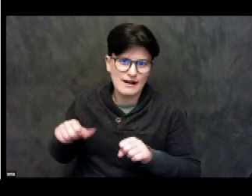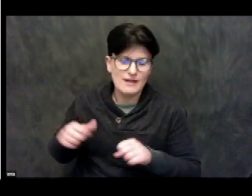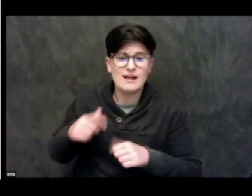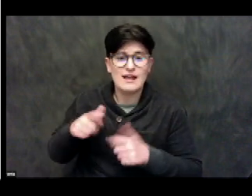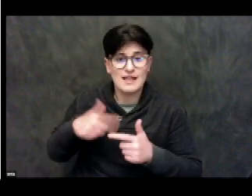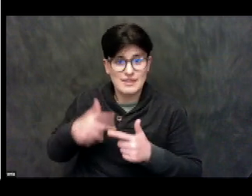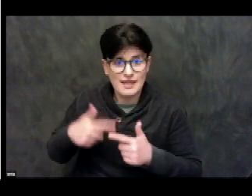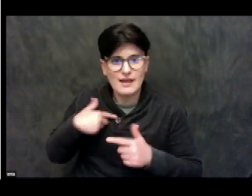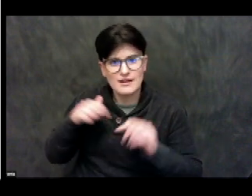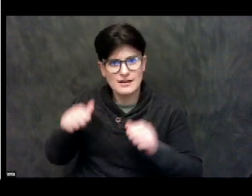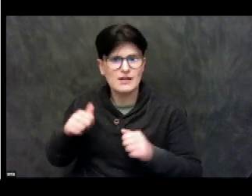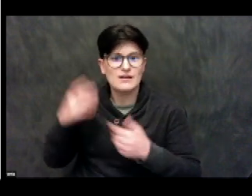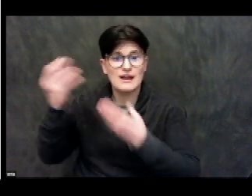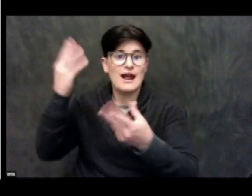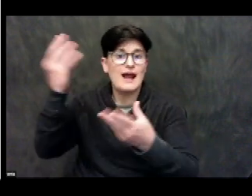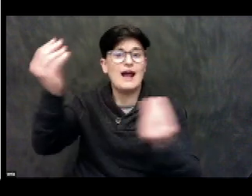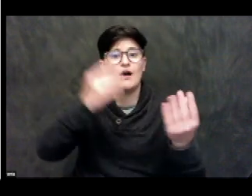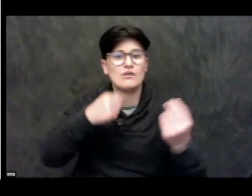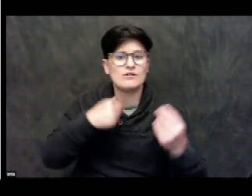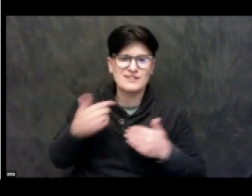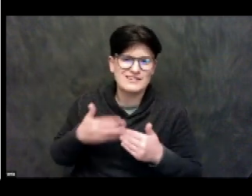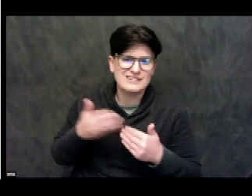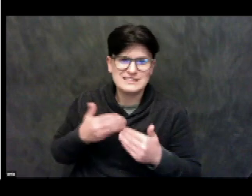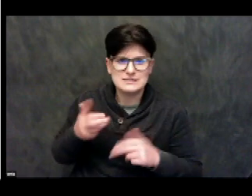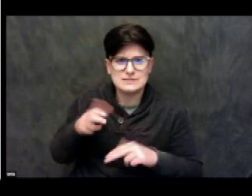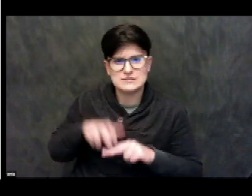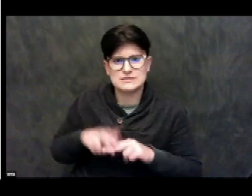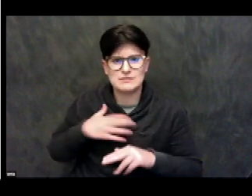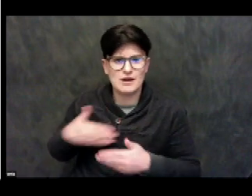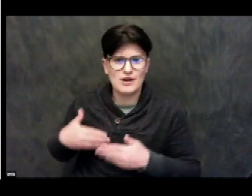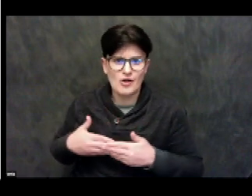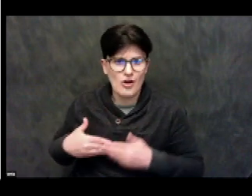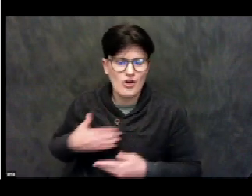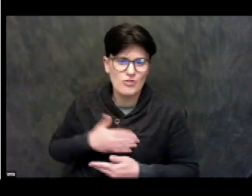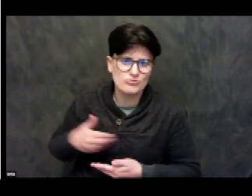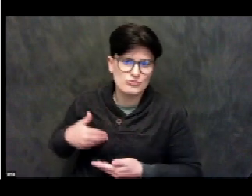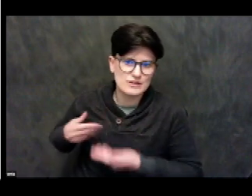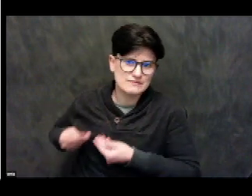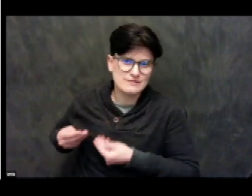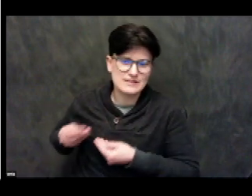It was just easy to sit in my car and breastfeed instead of having to worry about